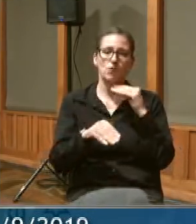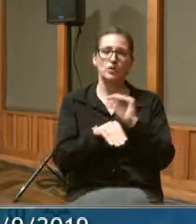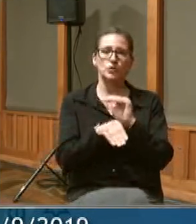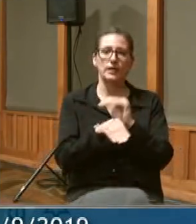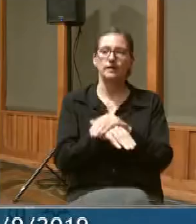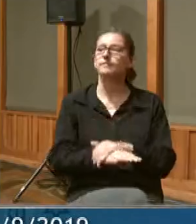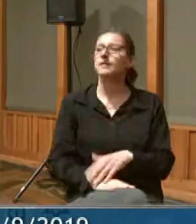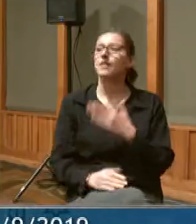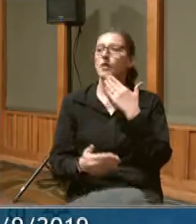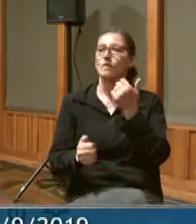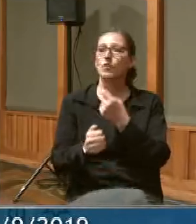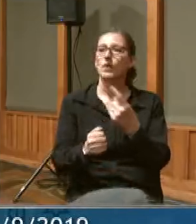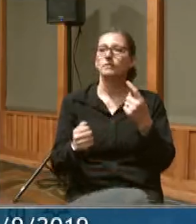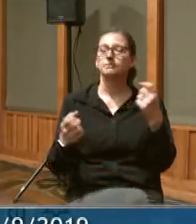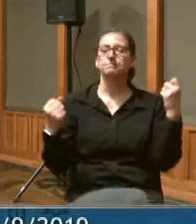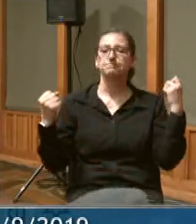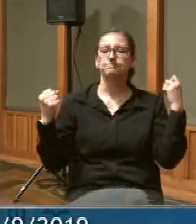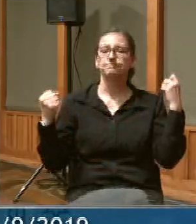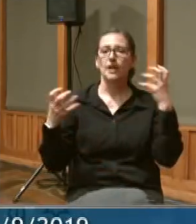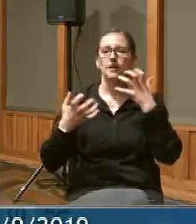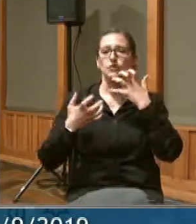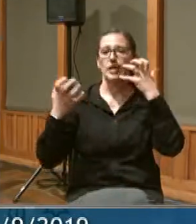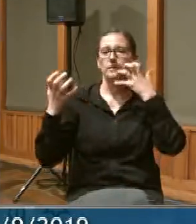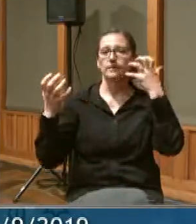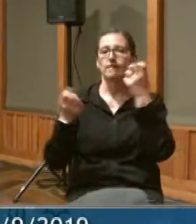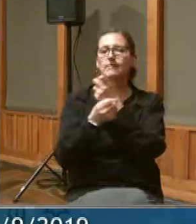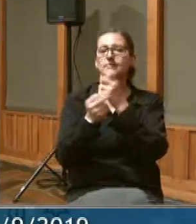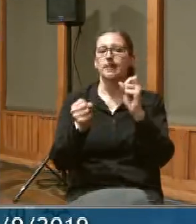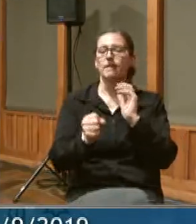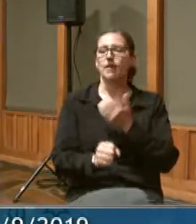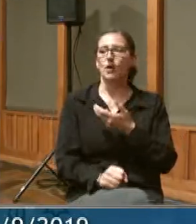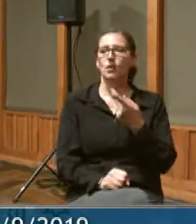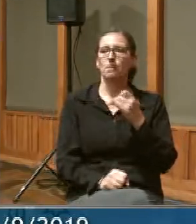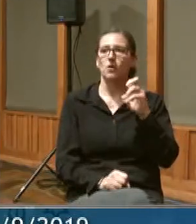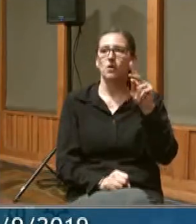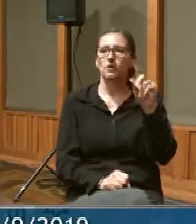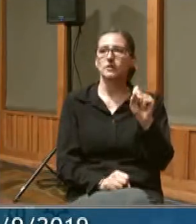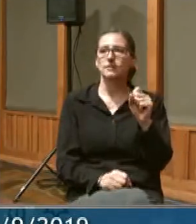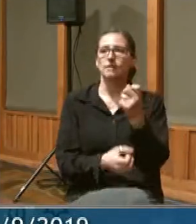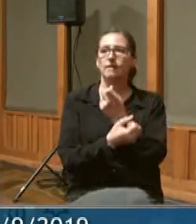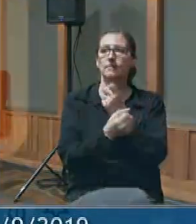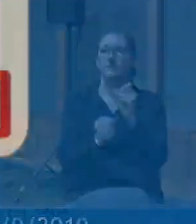HALL. THIS CONCLUDES THE HEARING. WE'RE ADJOURNED. THANK YOU, EVERYONE.